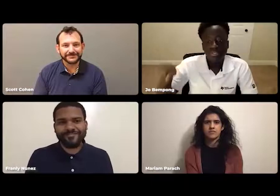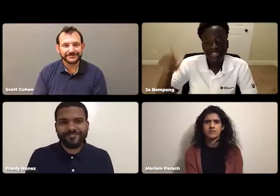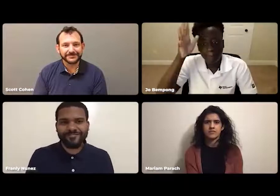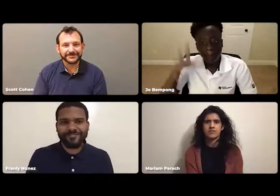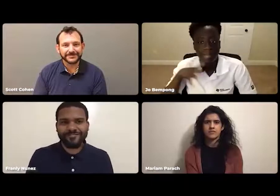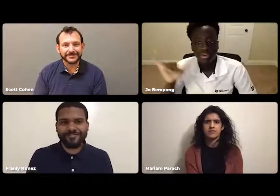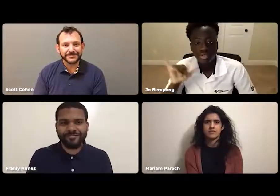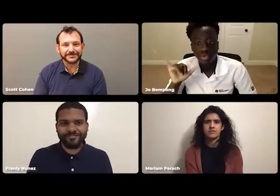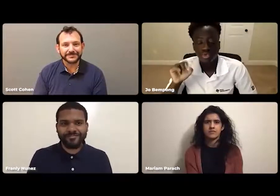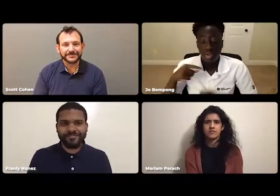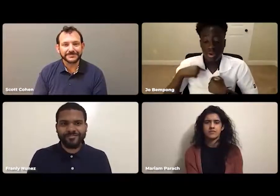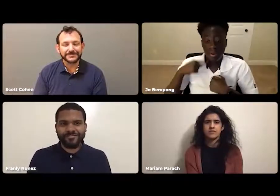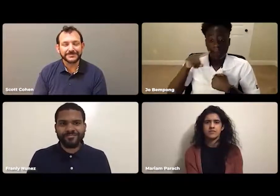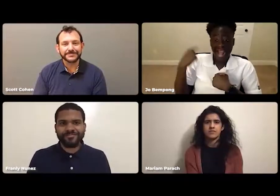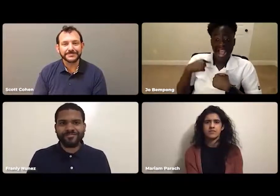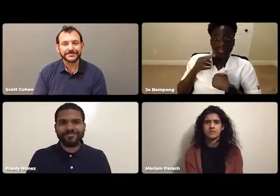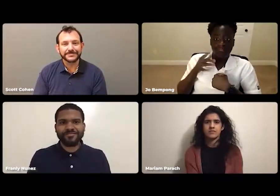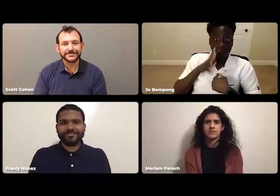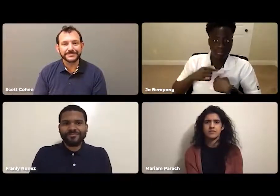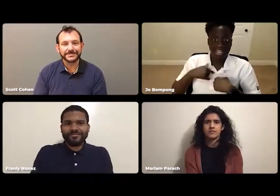East, or white, or male.